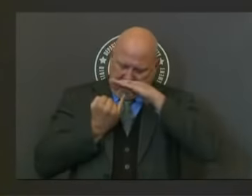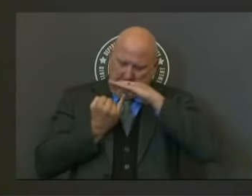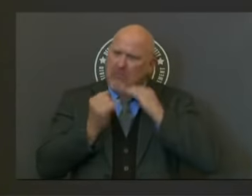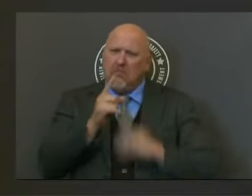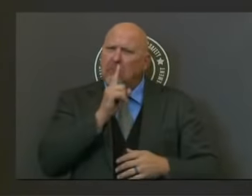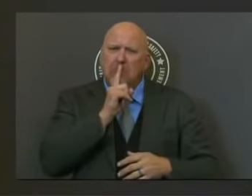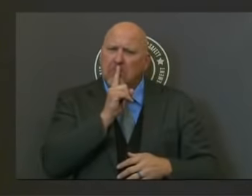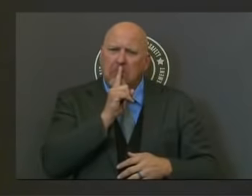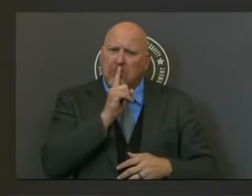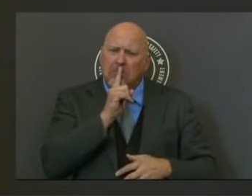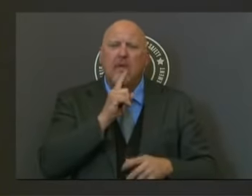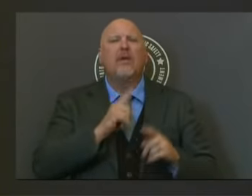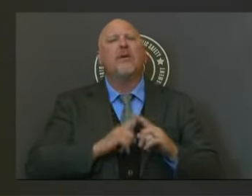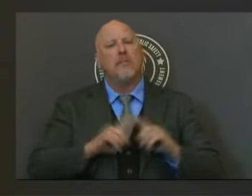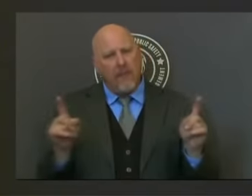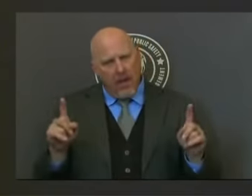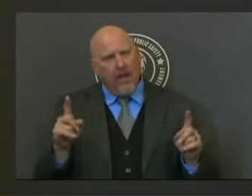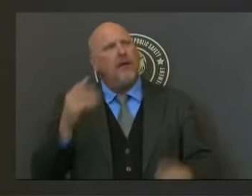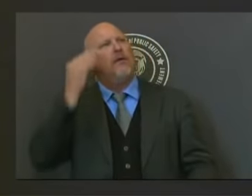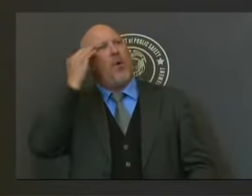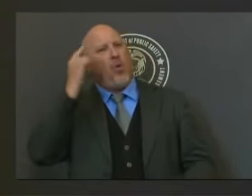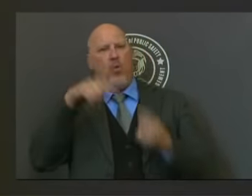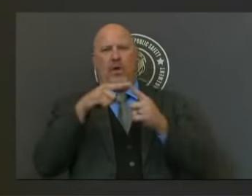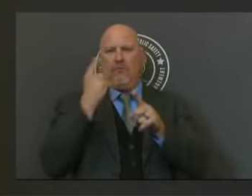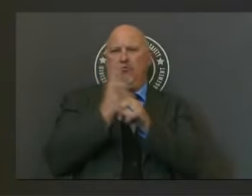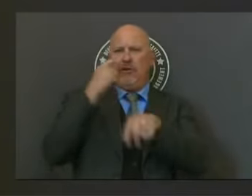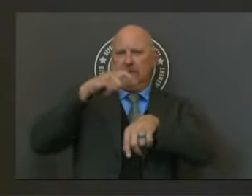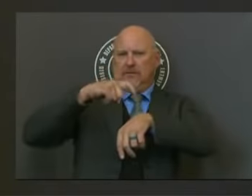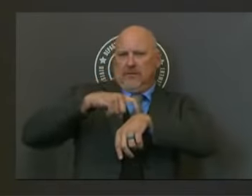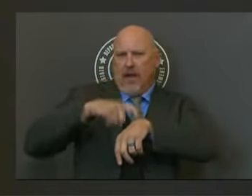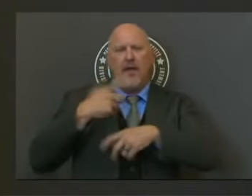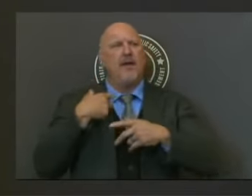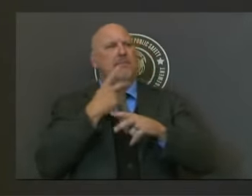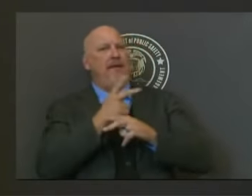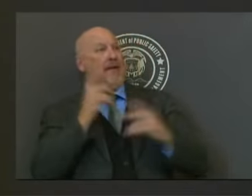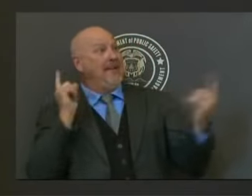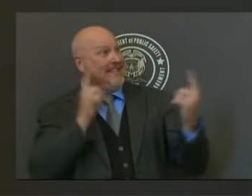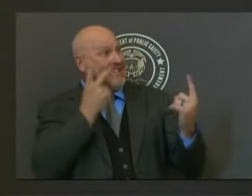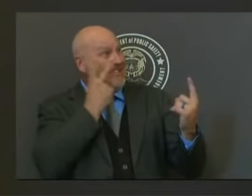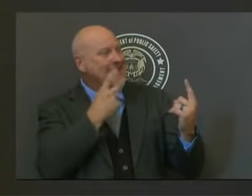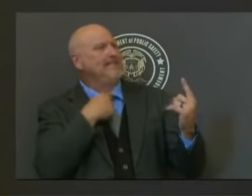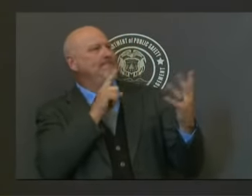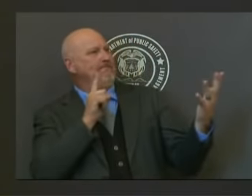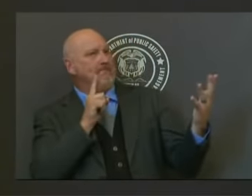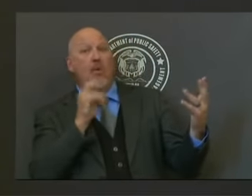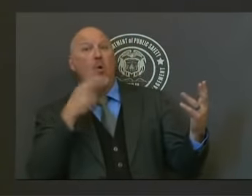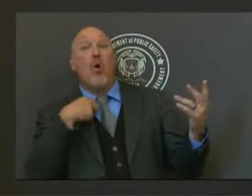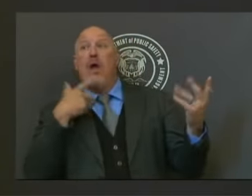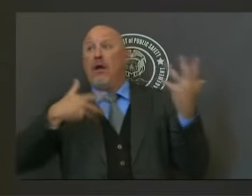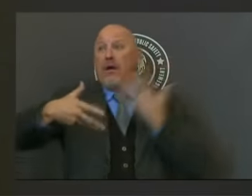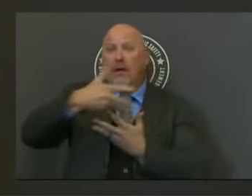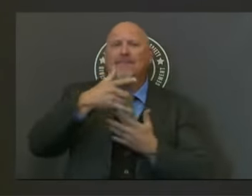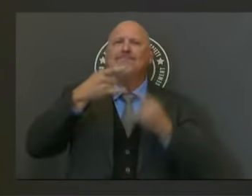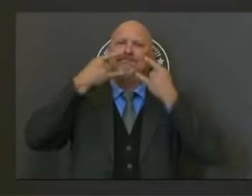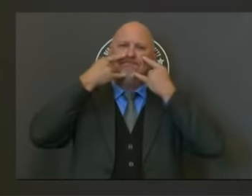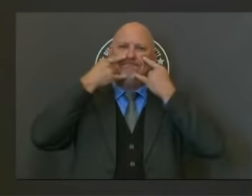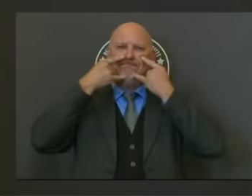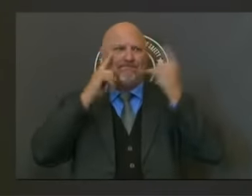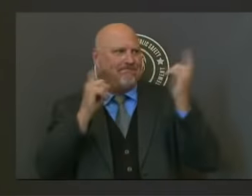use of masks and smart thinking when it comes to getting together